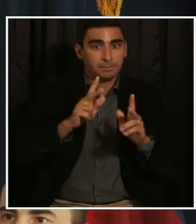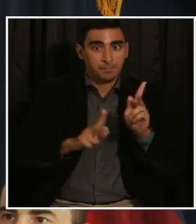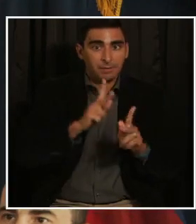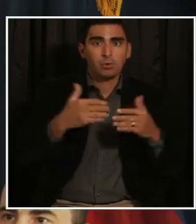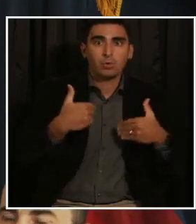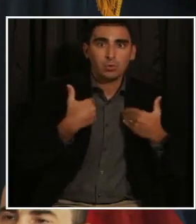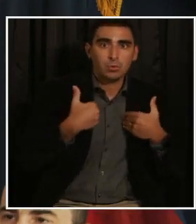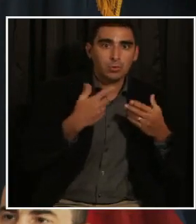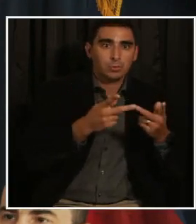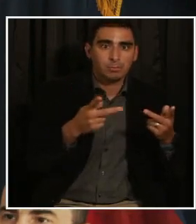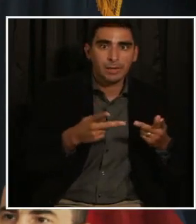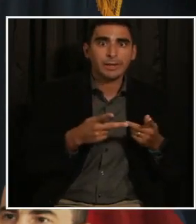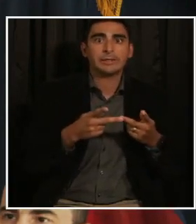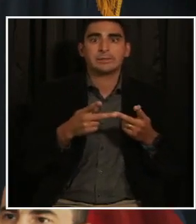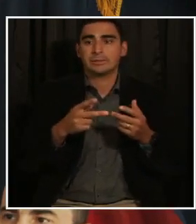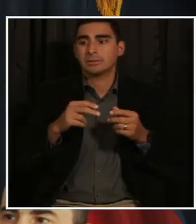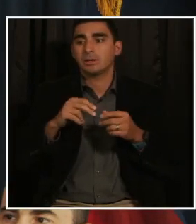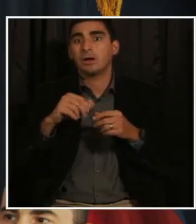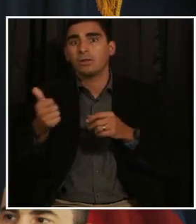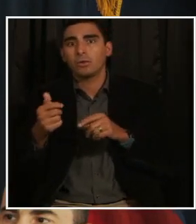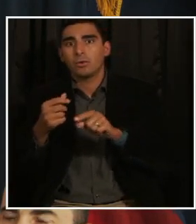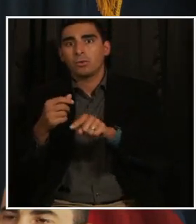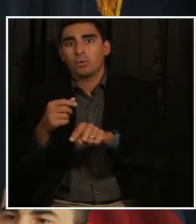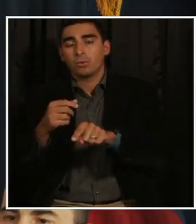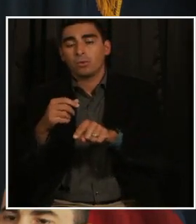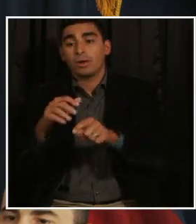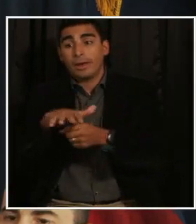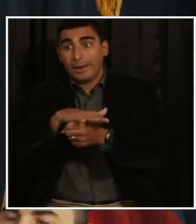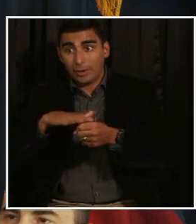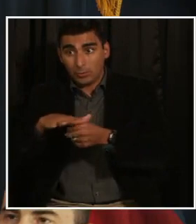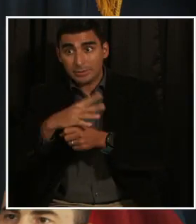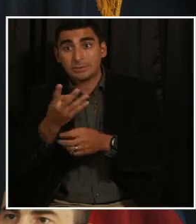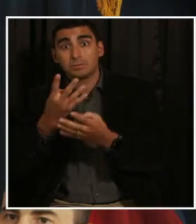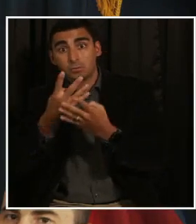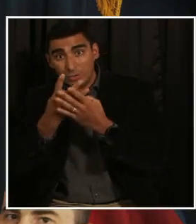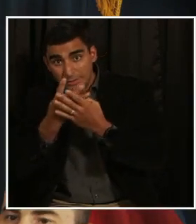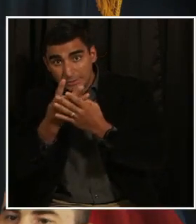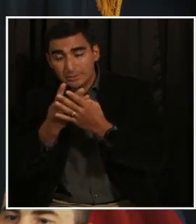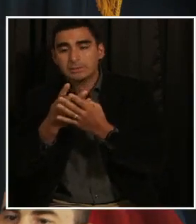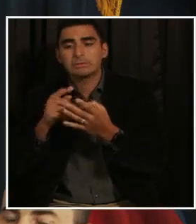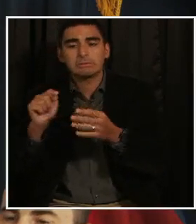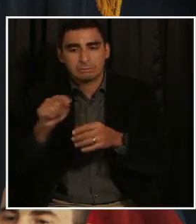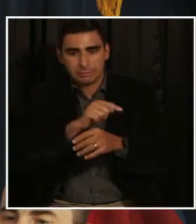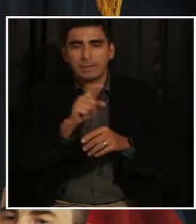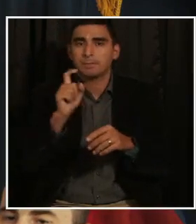to be vaccinated and other state workers to either be vaccinated or be tested regularly